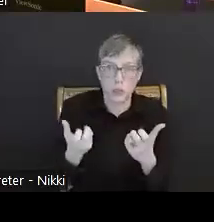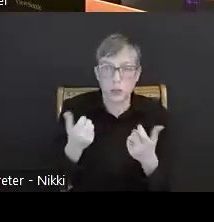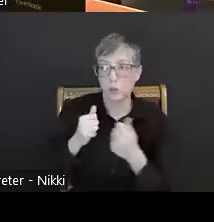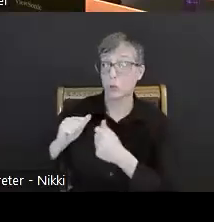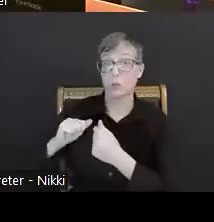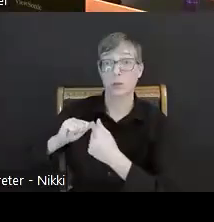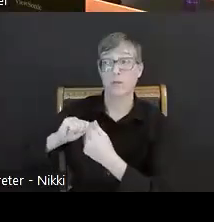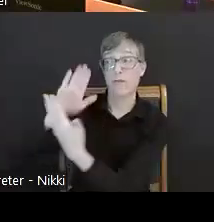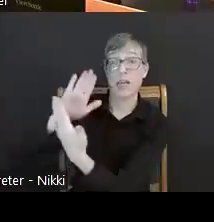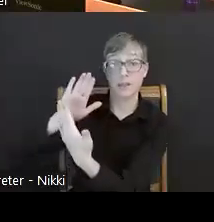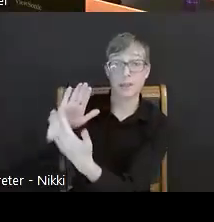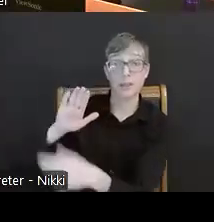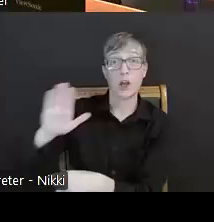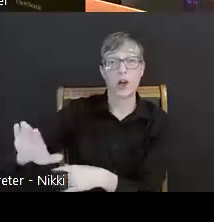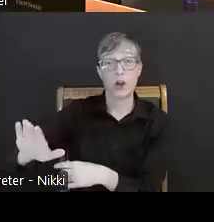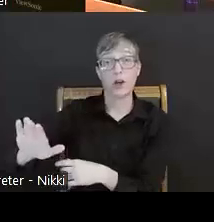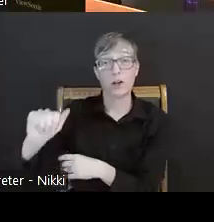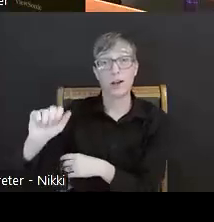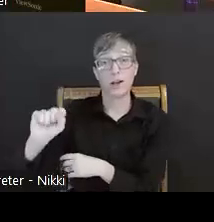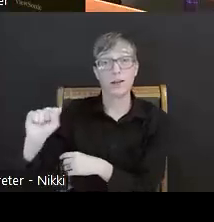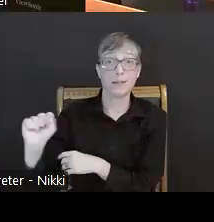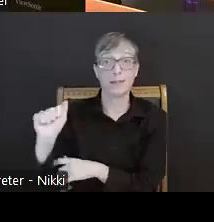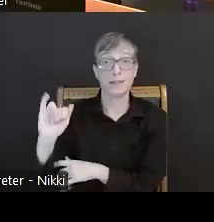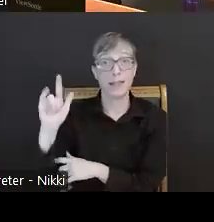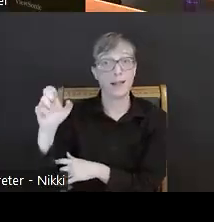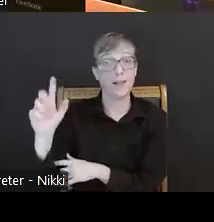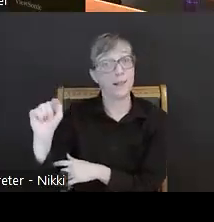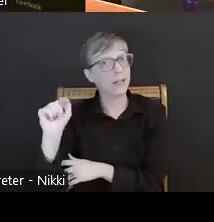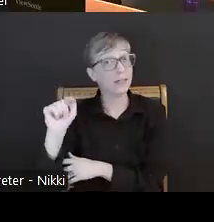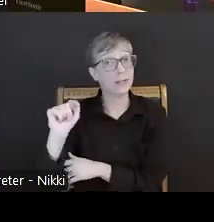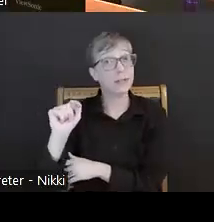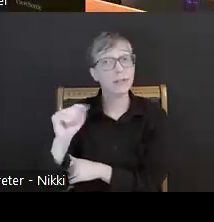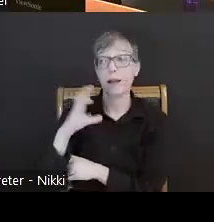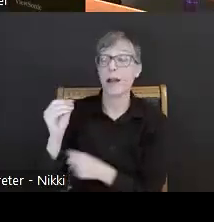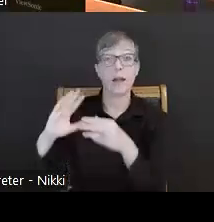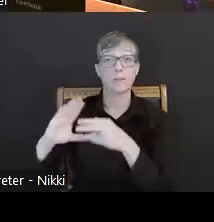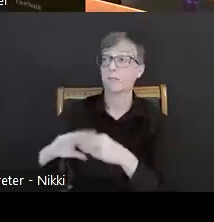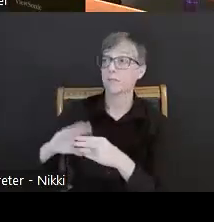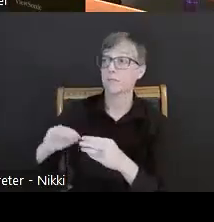able able to do that without being overwhelmed so we worked together to develop ways for her